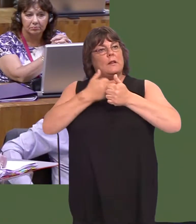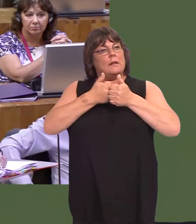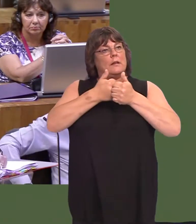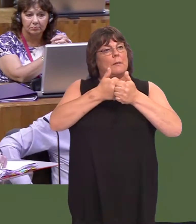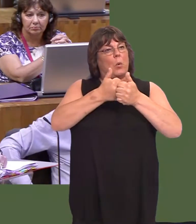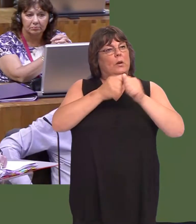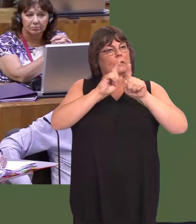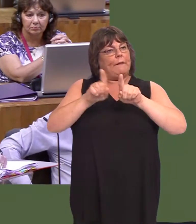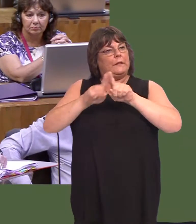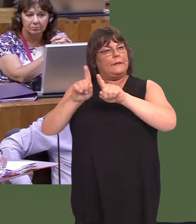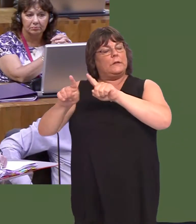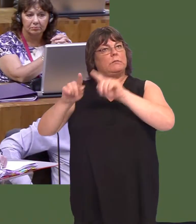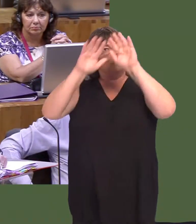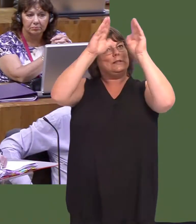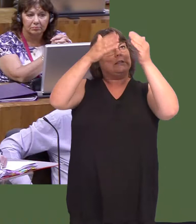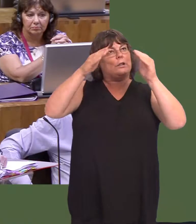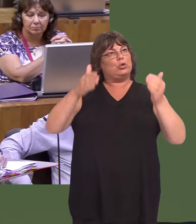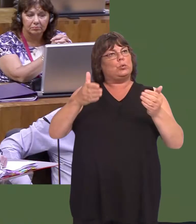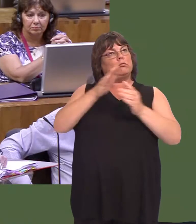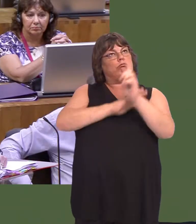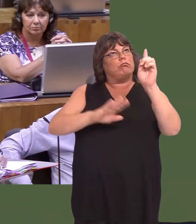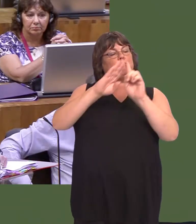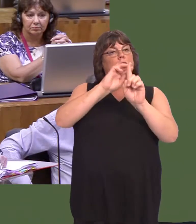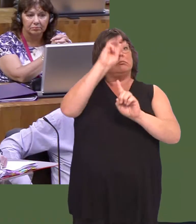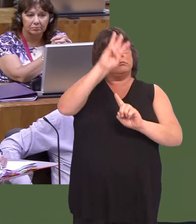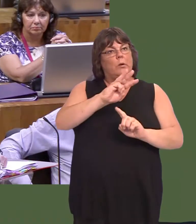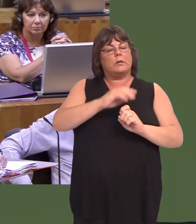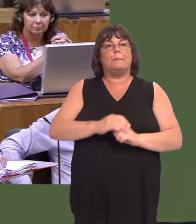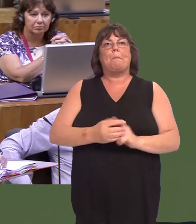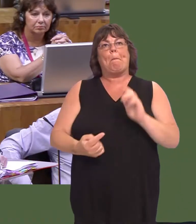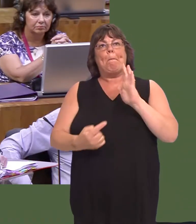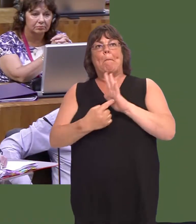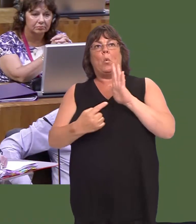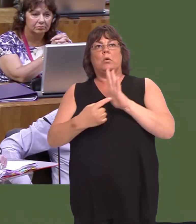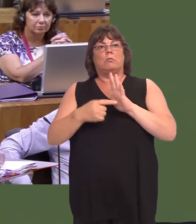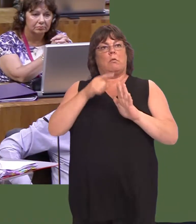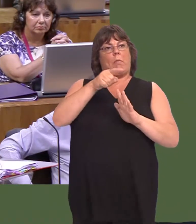of statues across Wales and itís important that any statue has sufficient local support